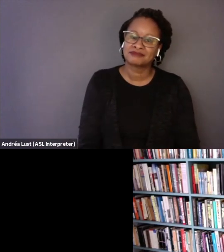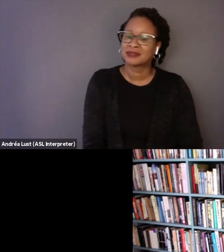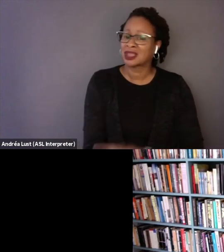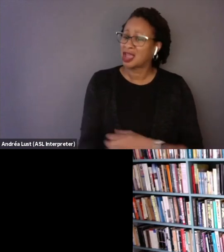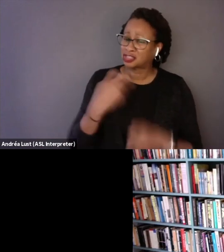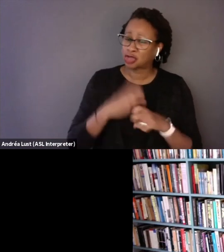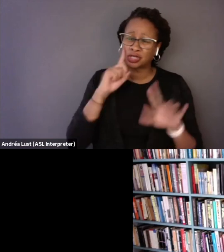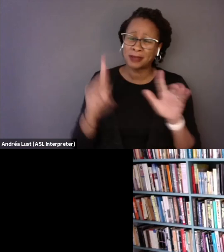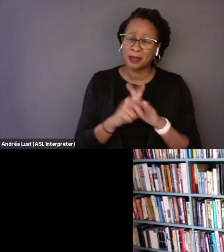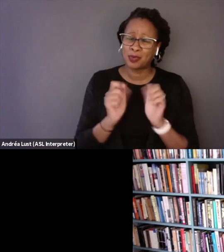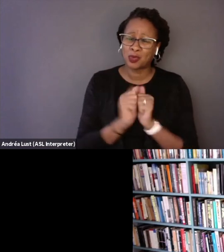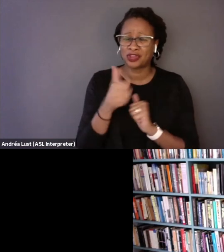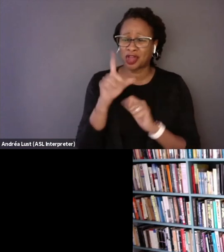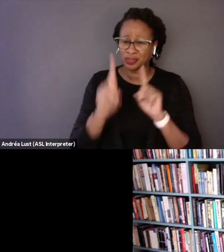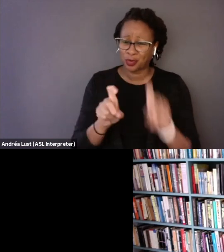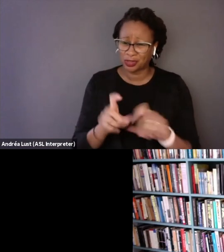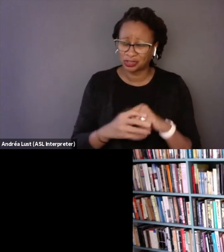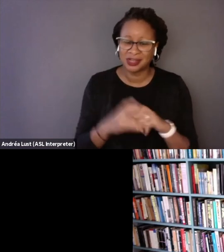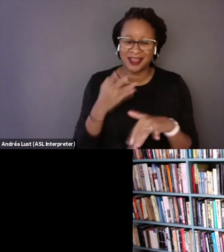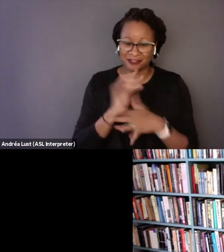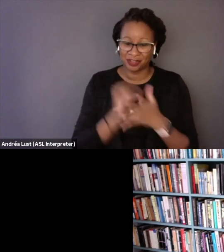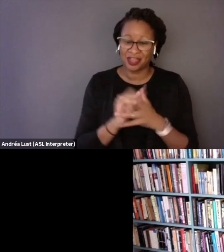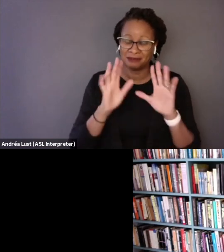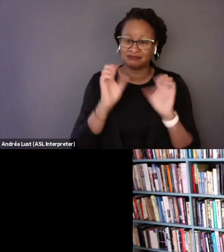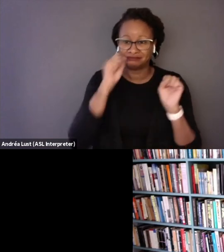but I am very curious to know if you've ever gone diving